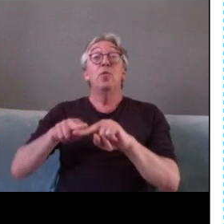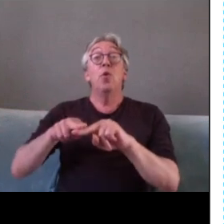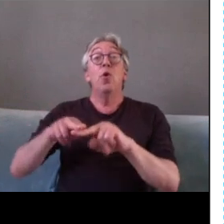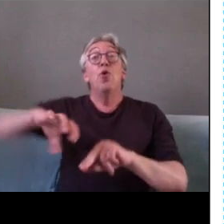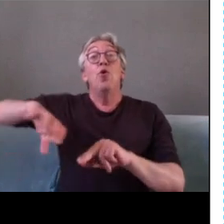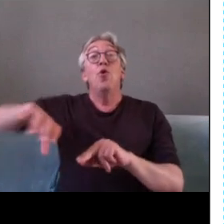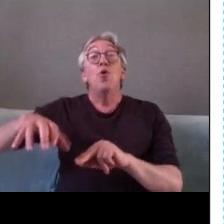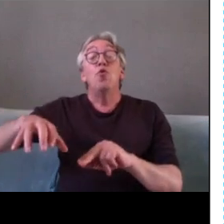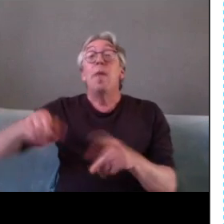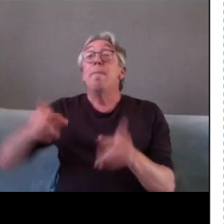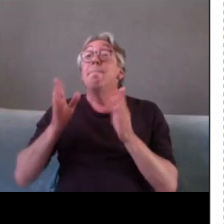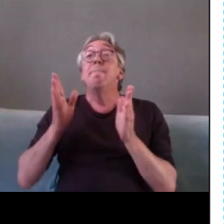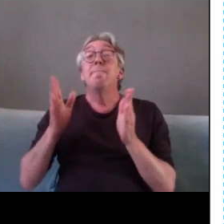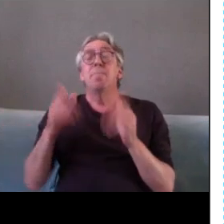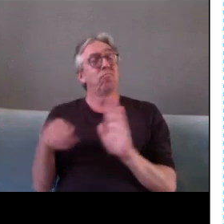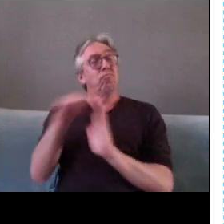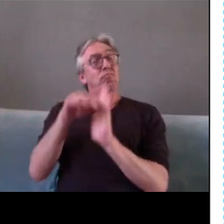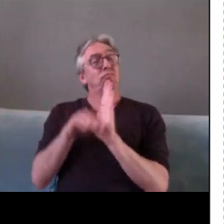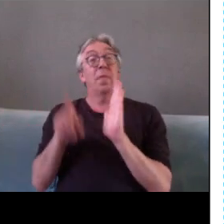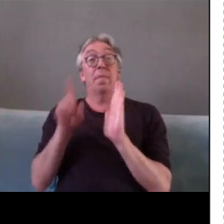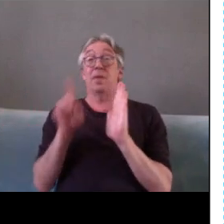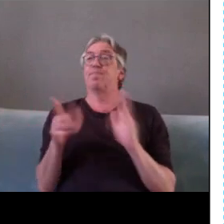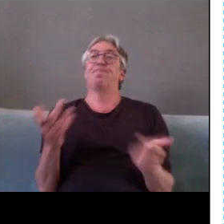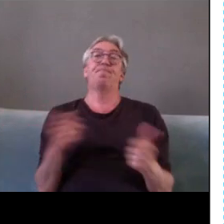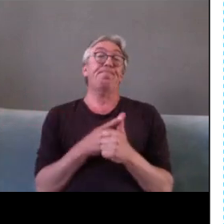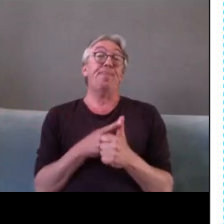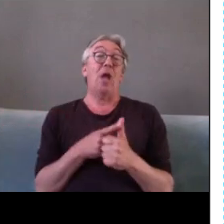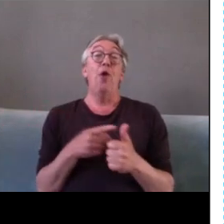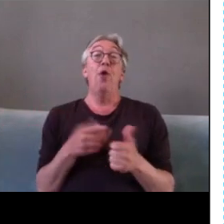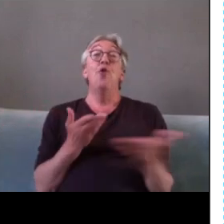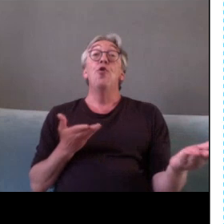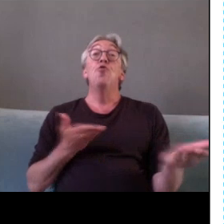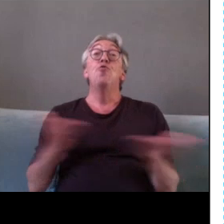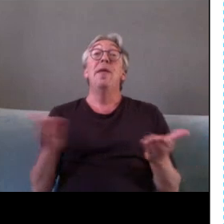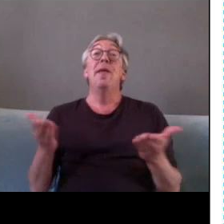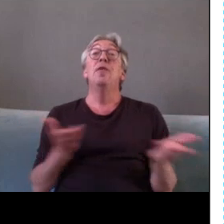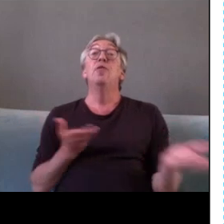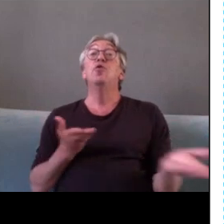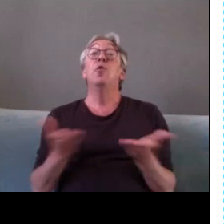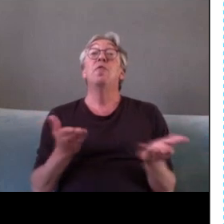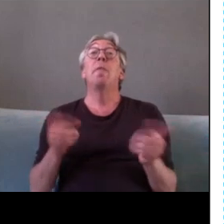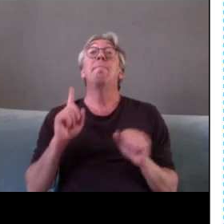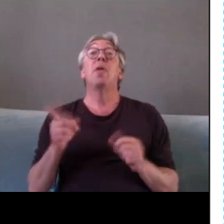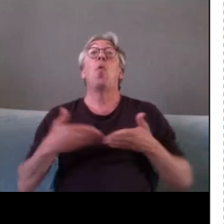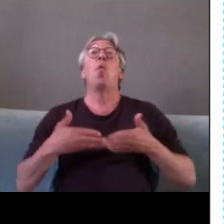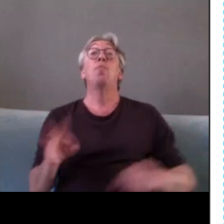to contact via relay services at all times. Because, of course, you cannot plan your emergency.